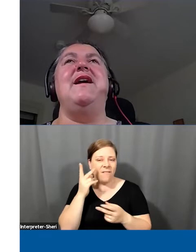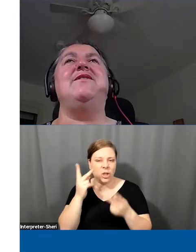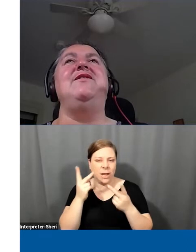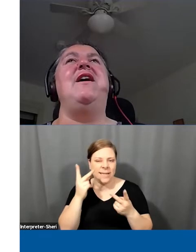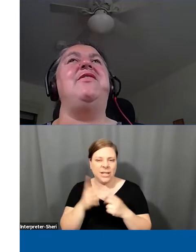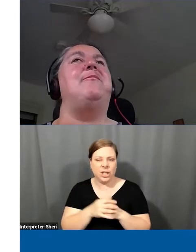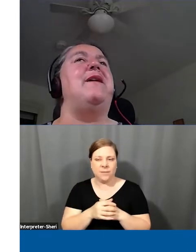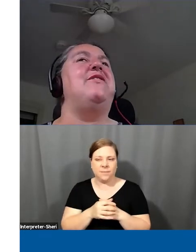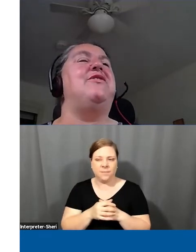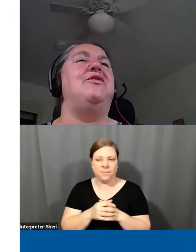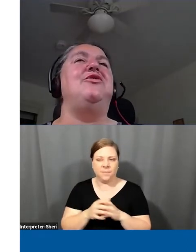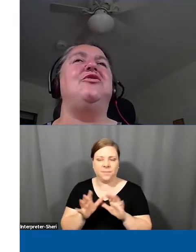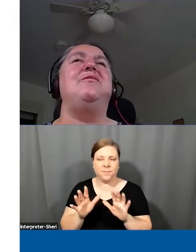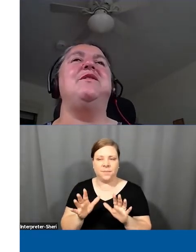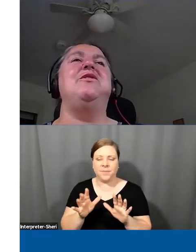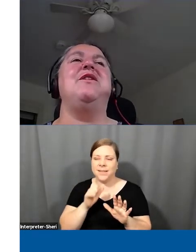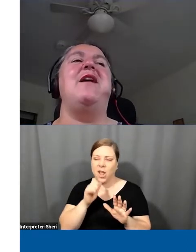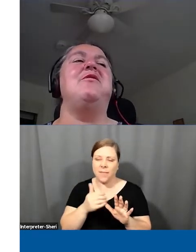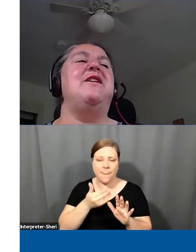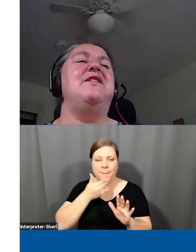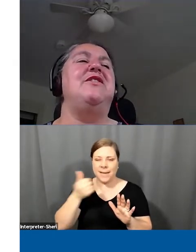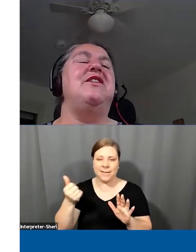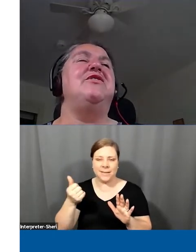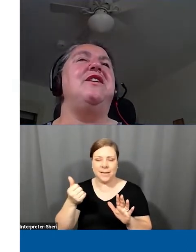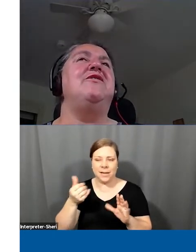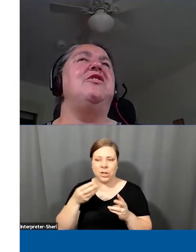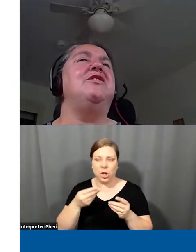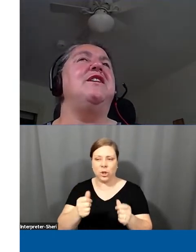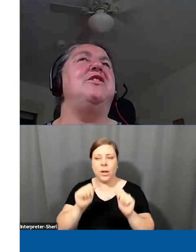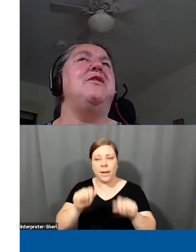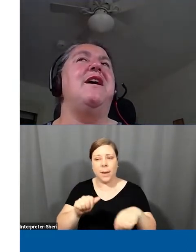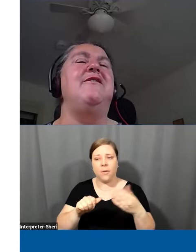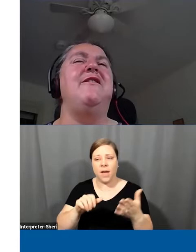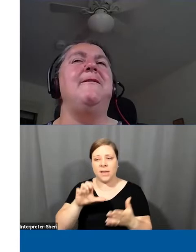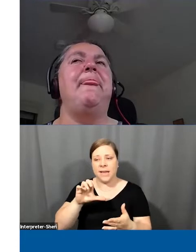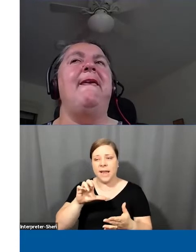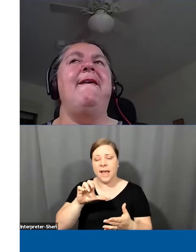It's not the best solution, but you can provide a CSV of all the data you have.